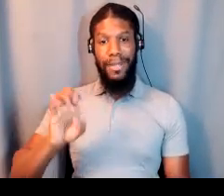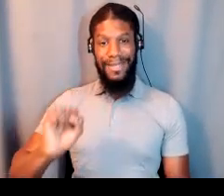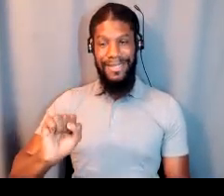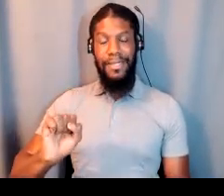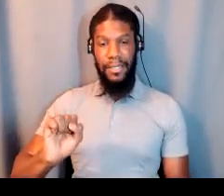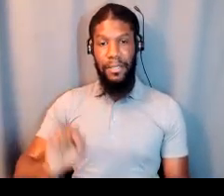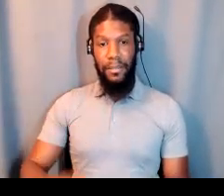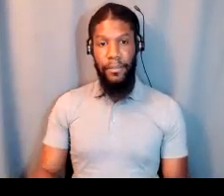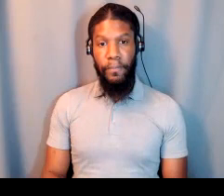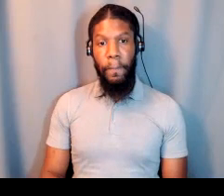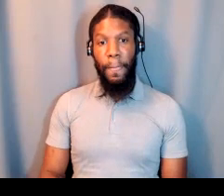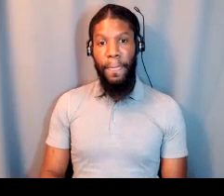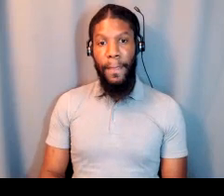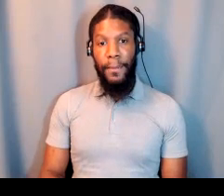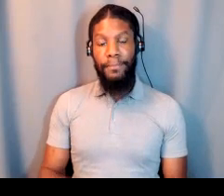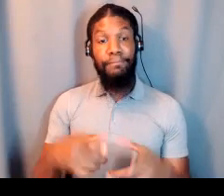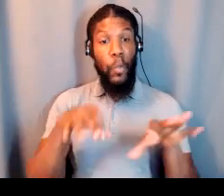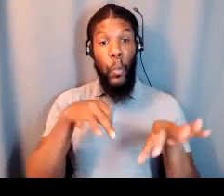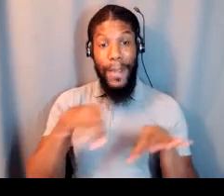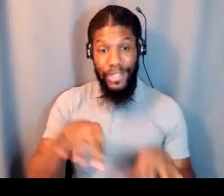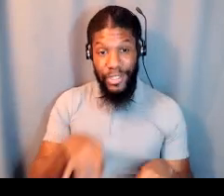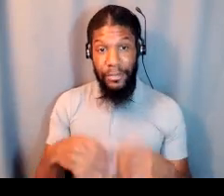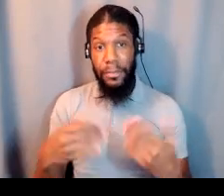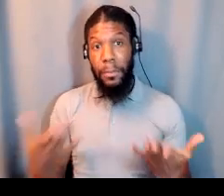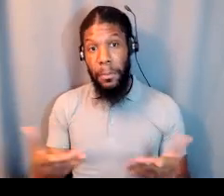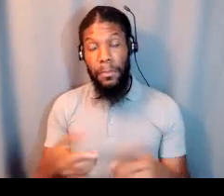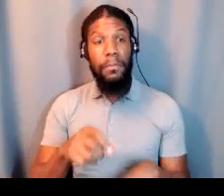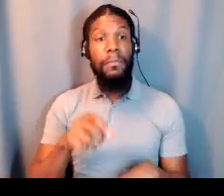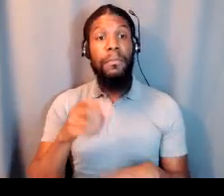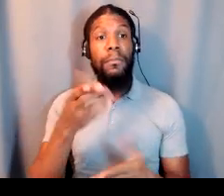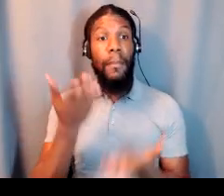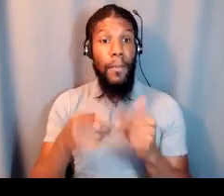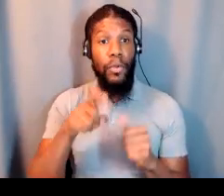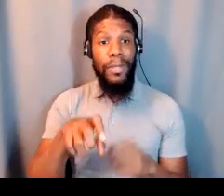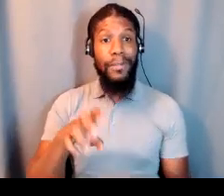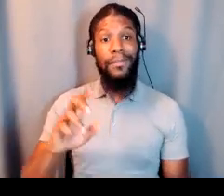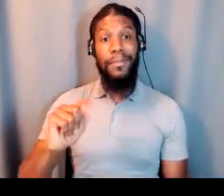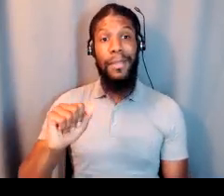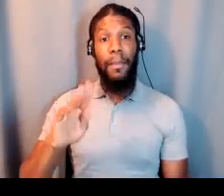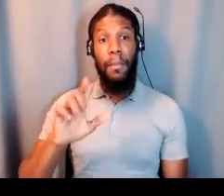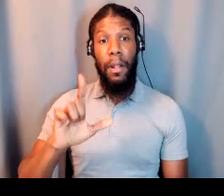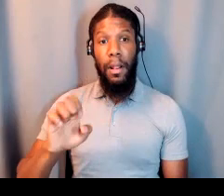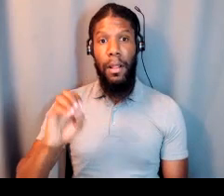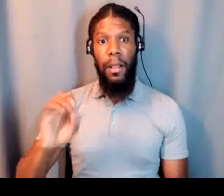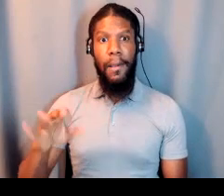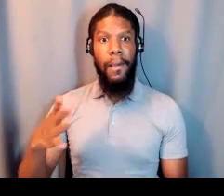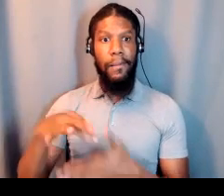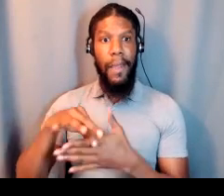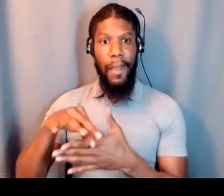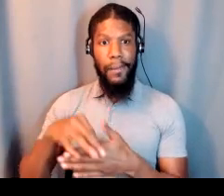"Check the assignment directions. "Do you need a table of contents and letter of transmittal?" I typically see this kind of comment